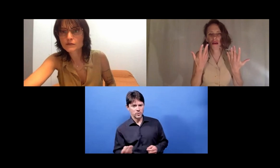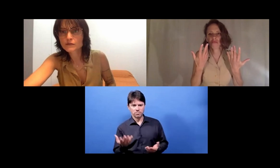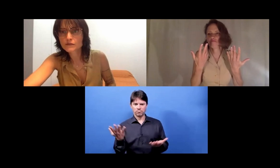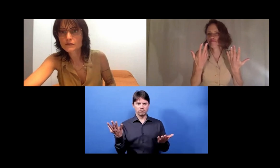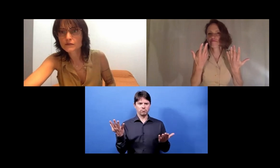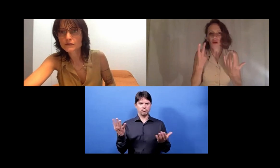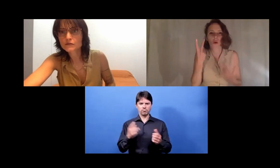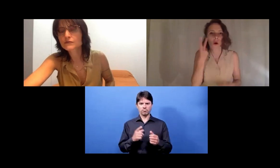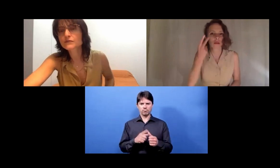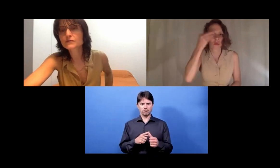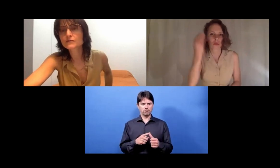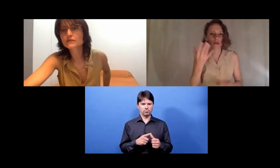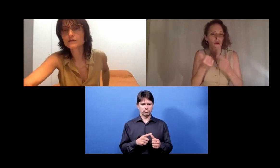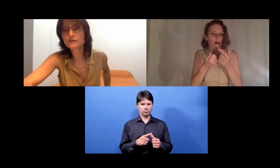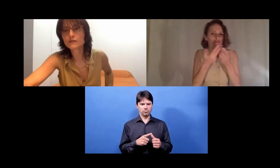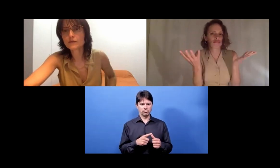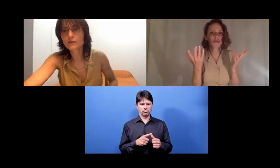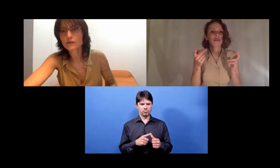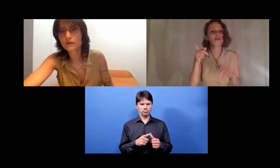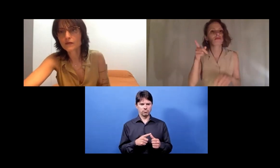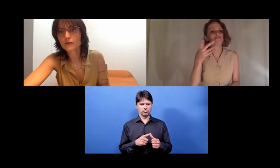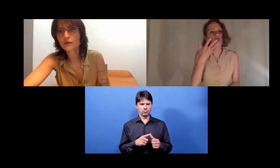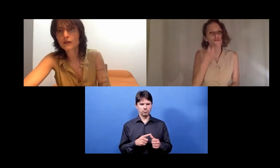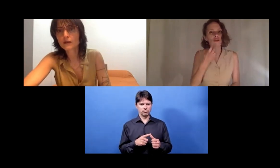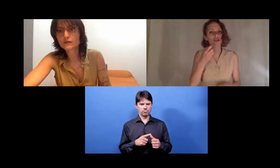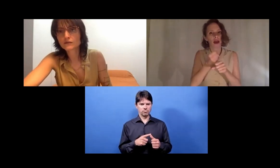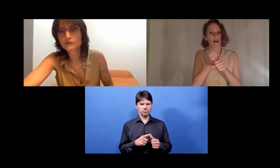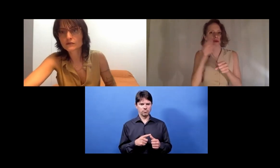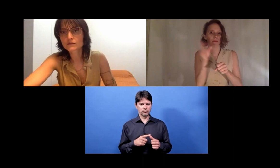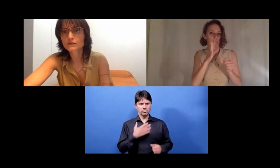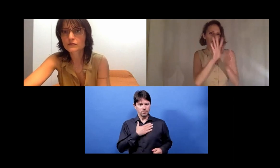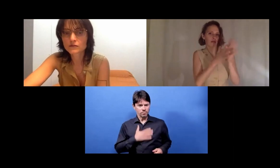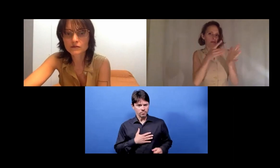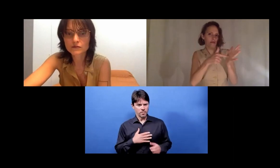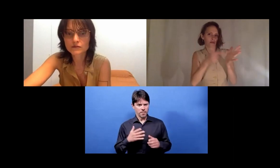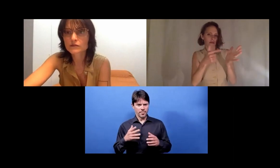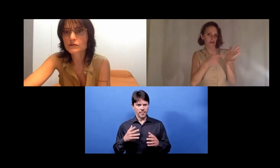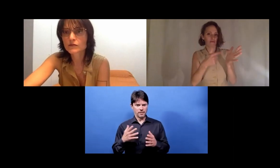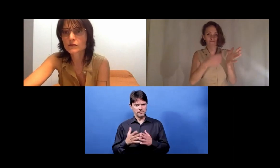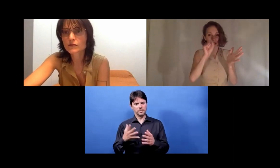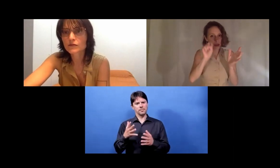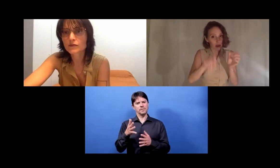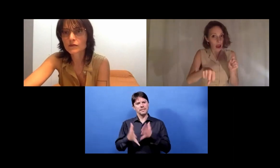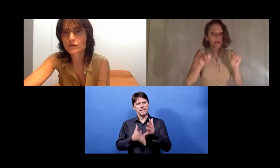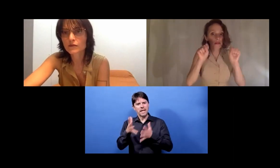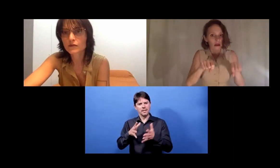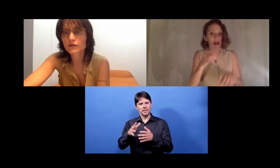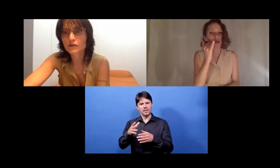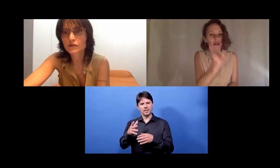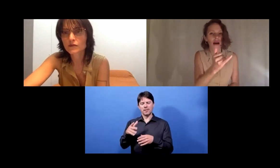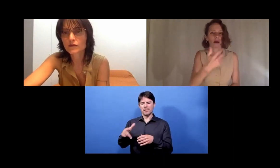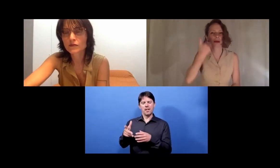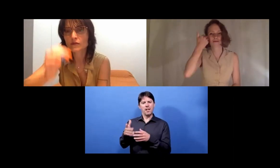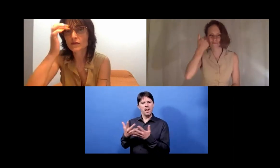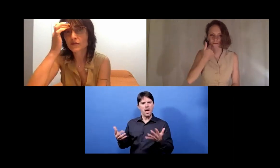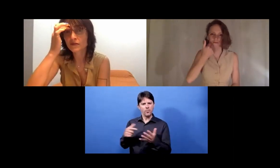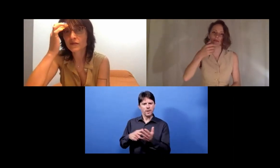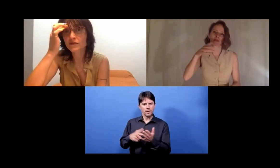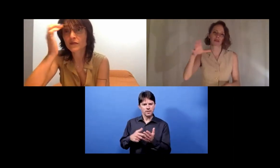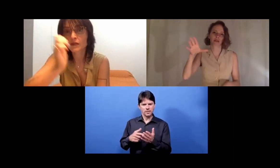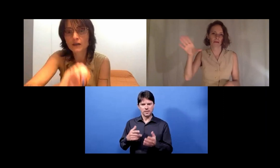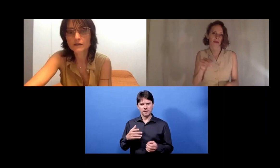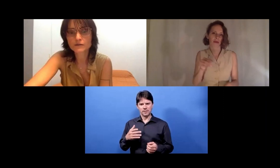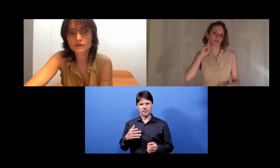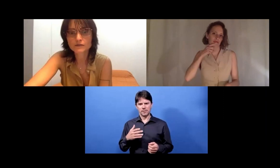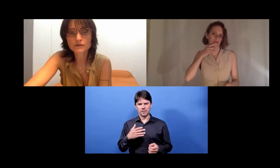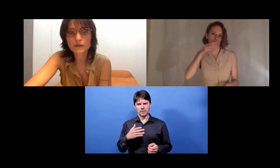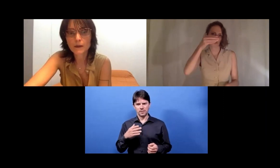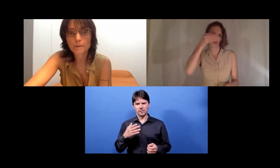No matter if hearing artists or Deaf artists and you would like to use sign language.